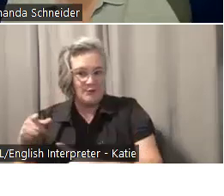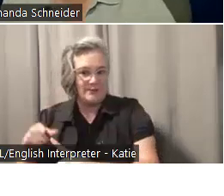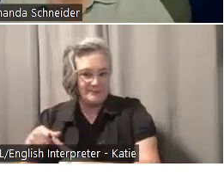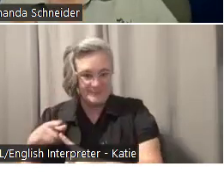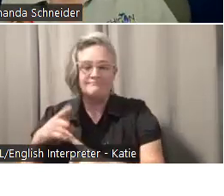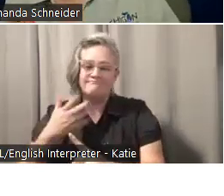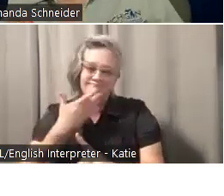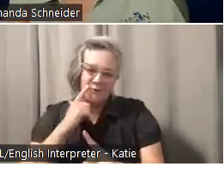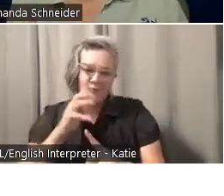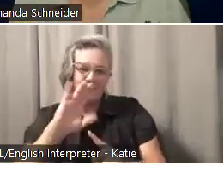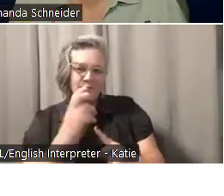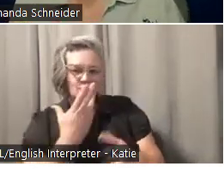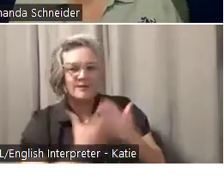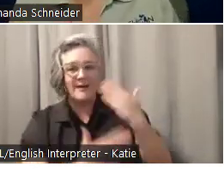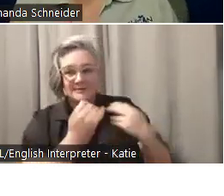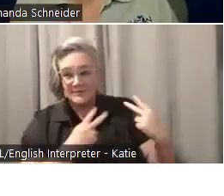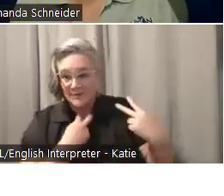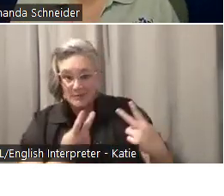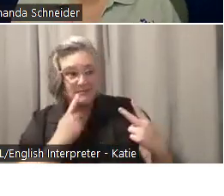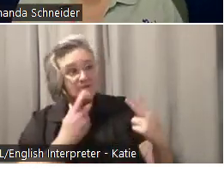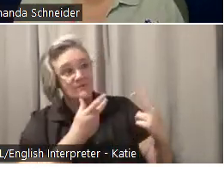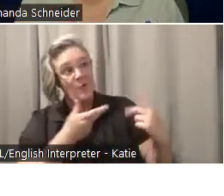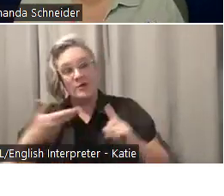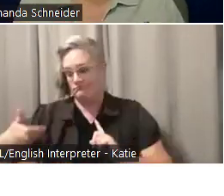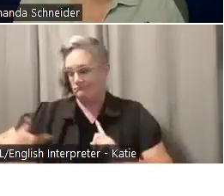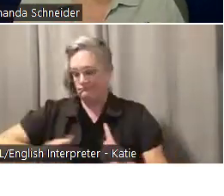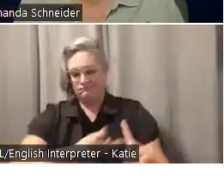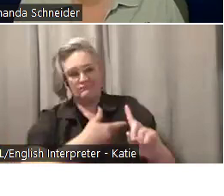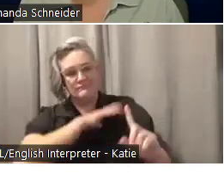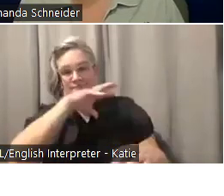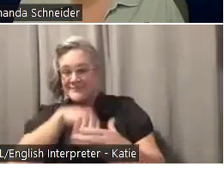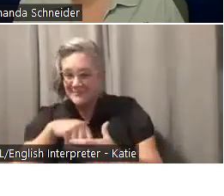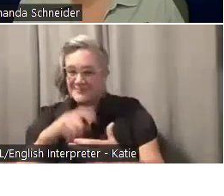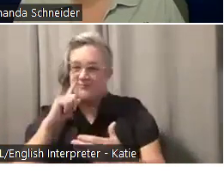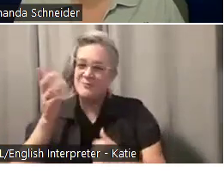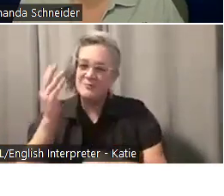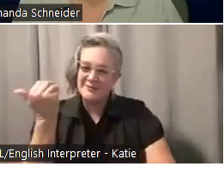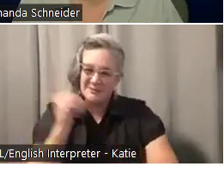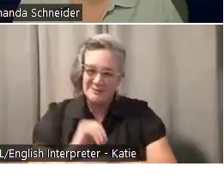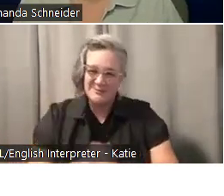And thank you to Michigan Handsome Voices for inviting me to Um, present this presentation.